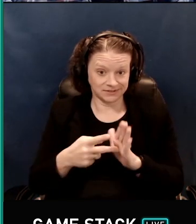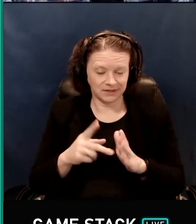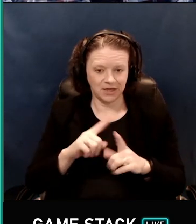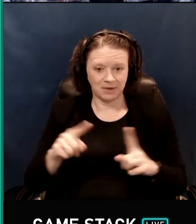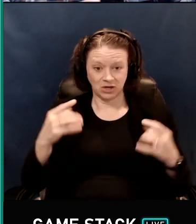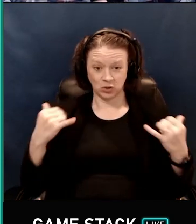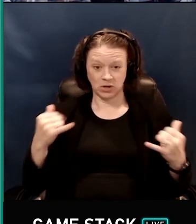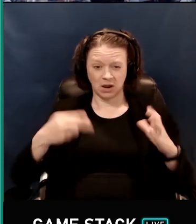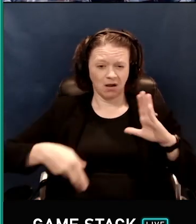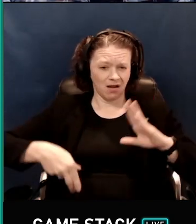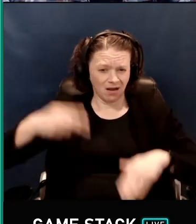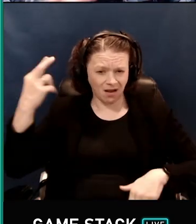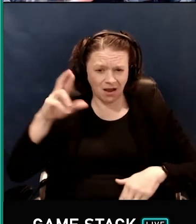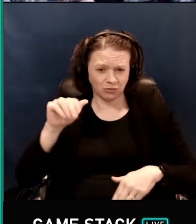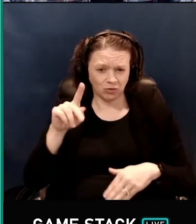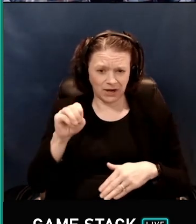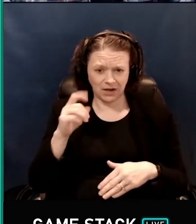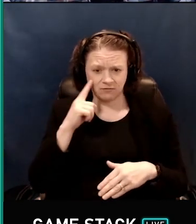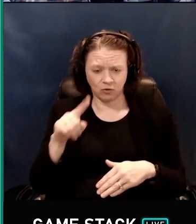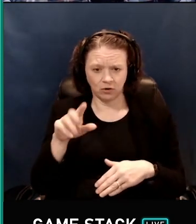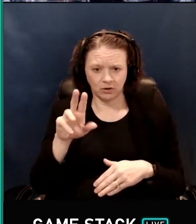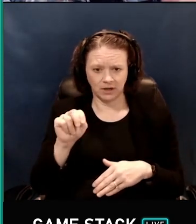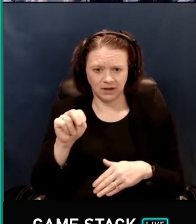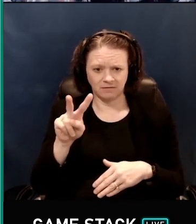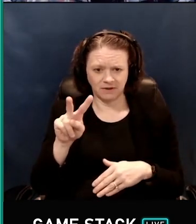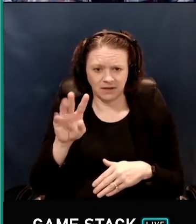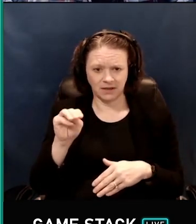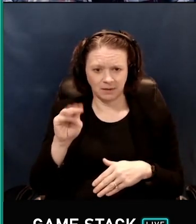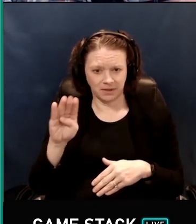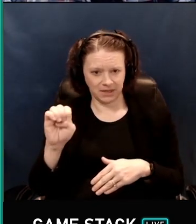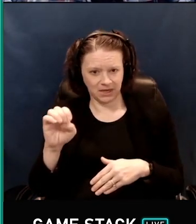drives, and just the system overall at PCIe Express, decompression